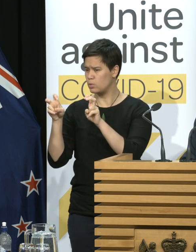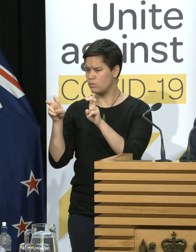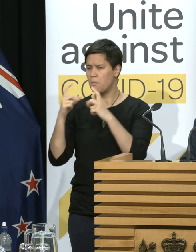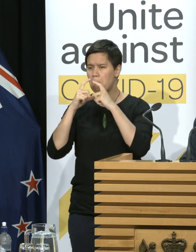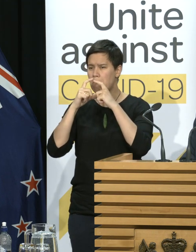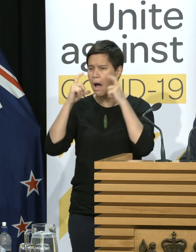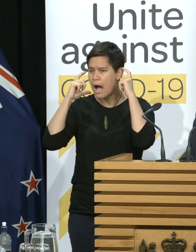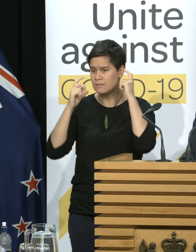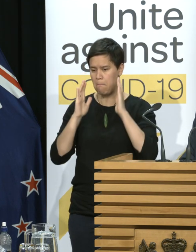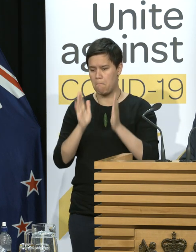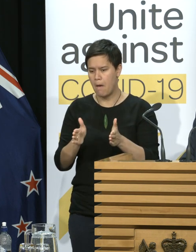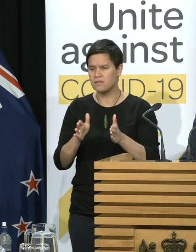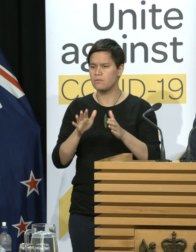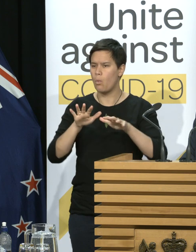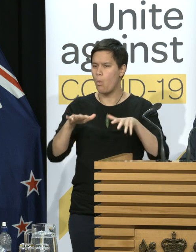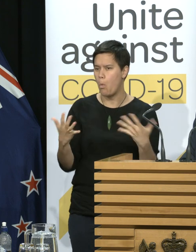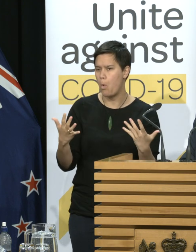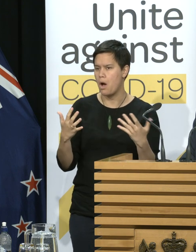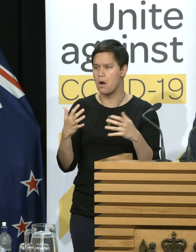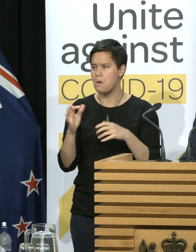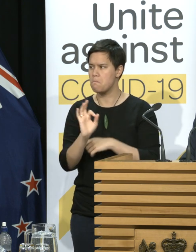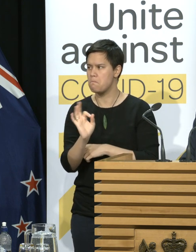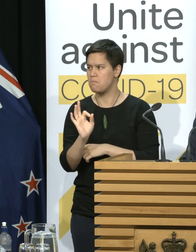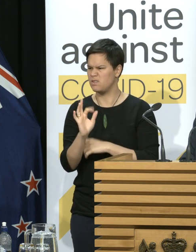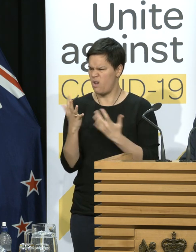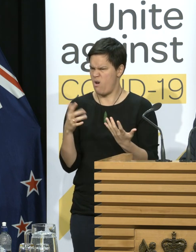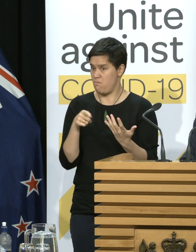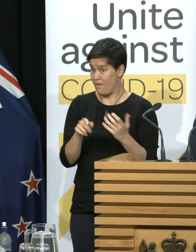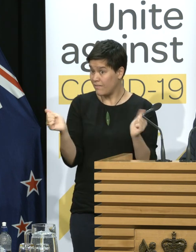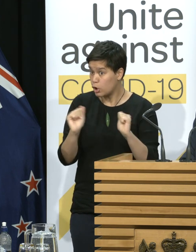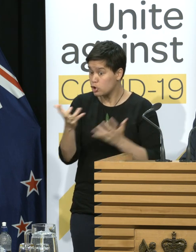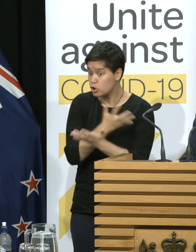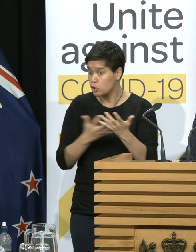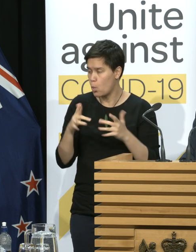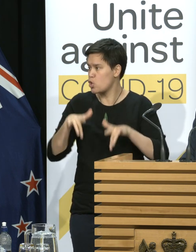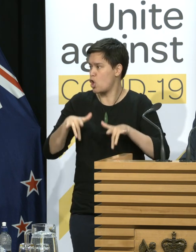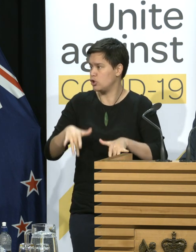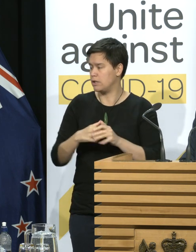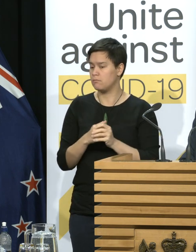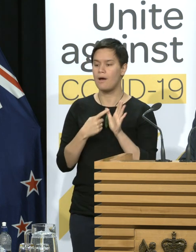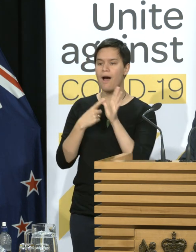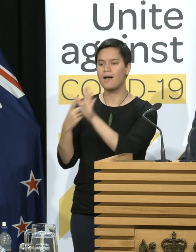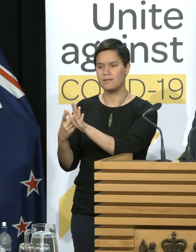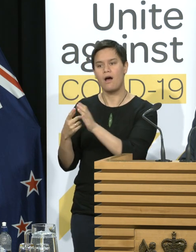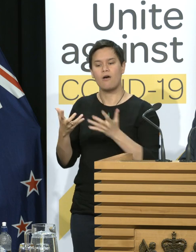And can we expect an announcement on that-- We'll be discussing that at Cabinet Business Committee tomorrow. So I should have an answer for you